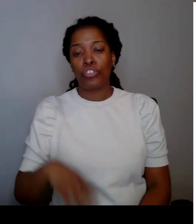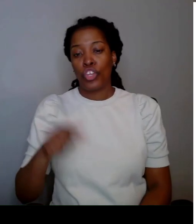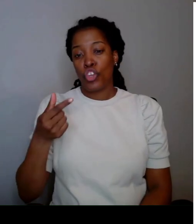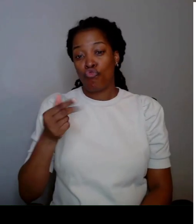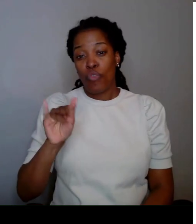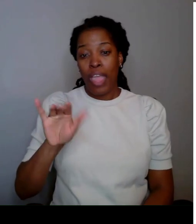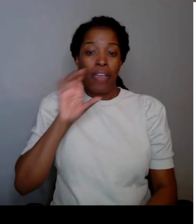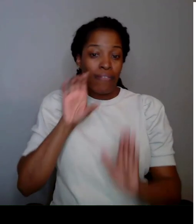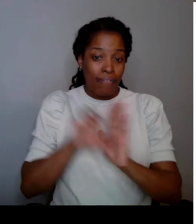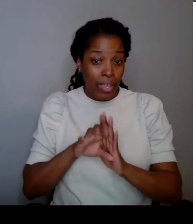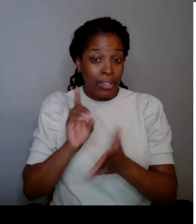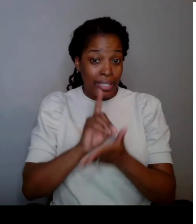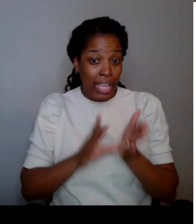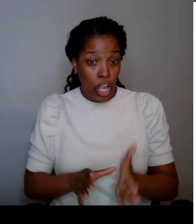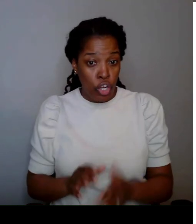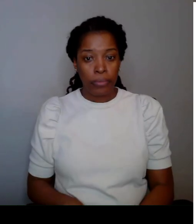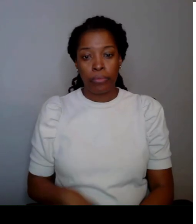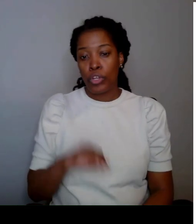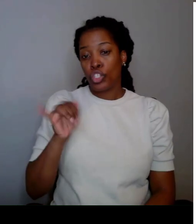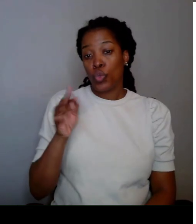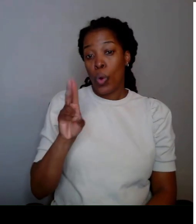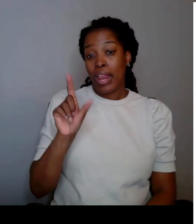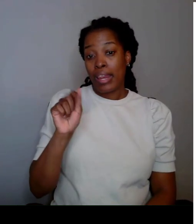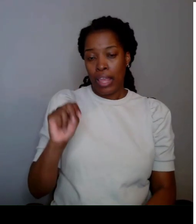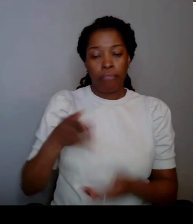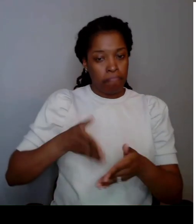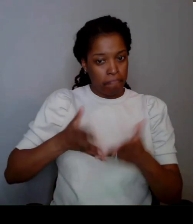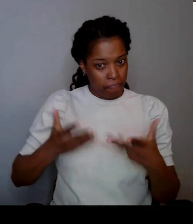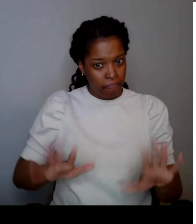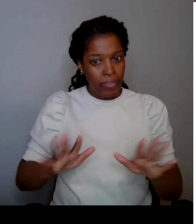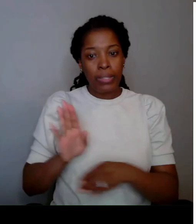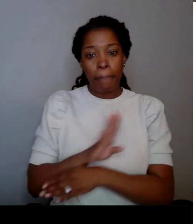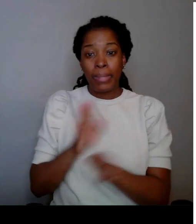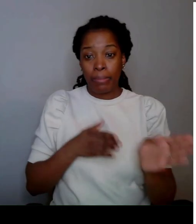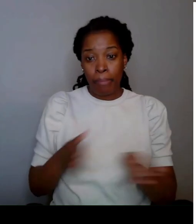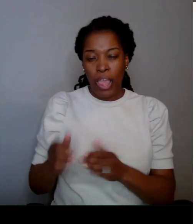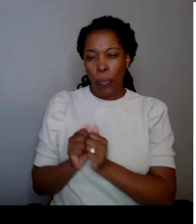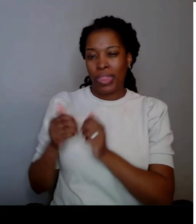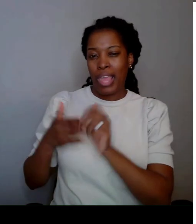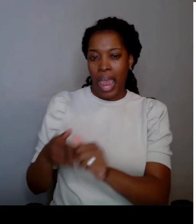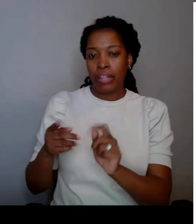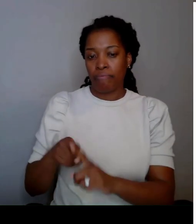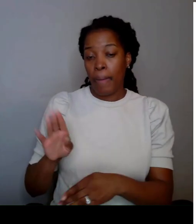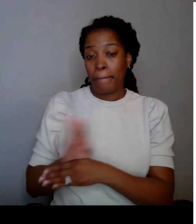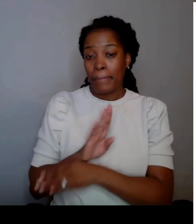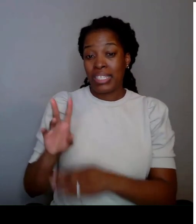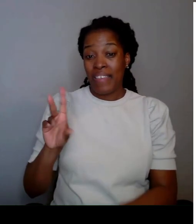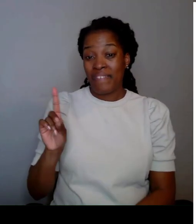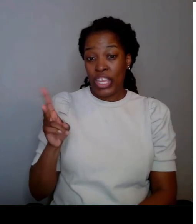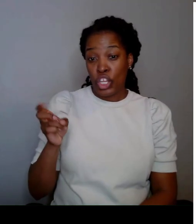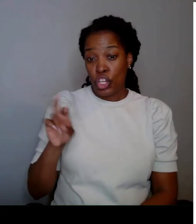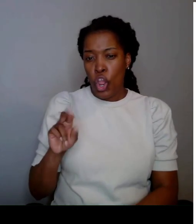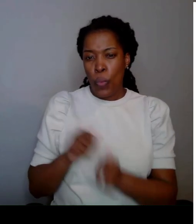from a business vendor with a focus on service packages, client acquisition, and online marketing strategies.